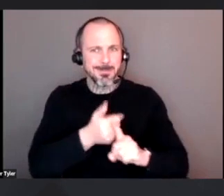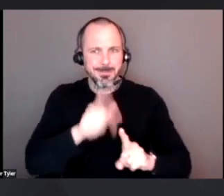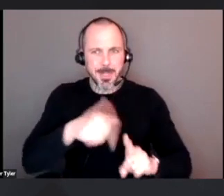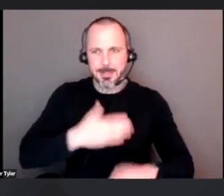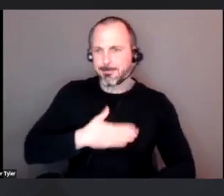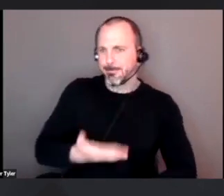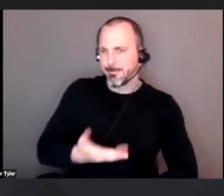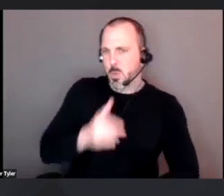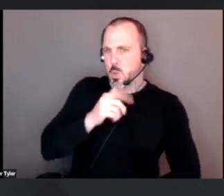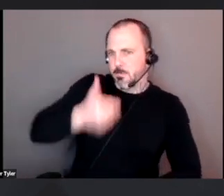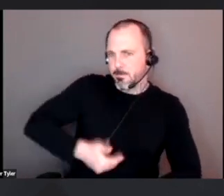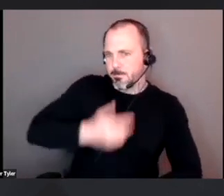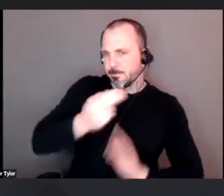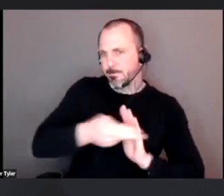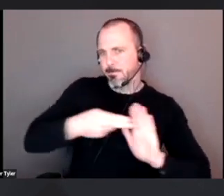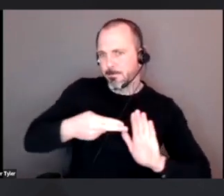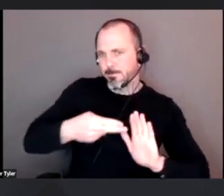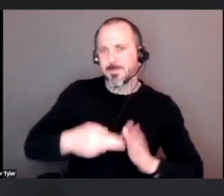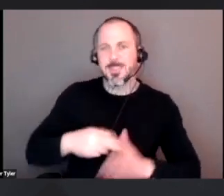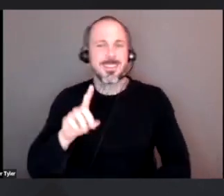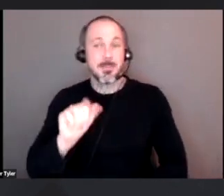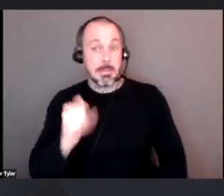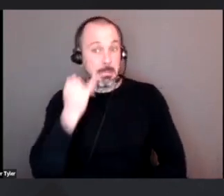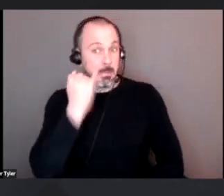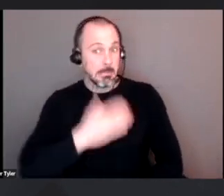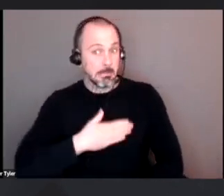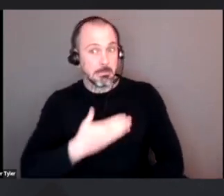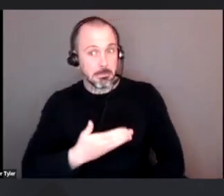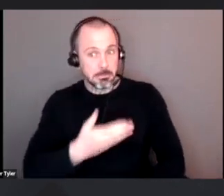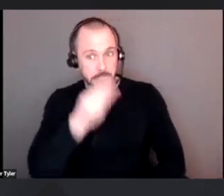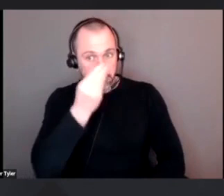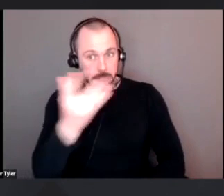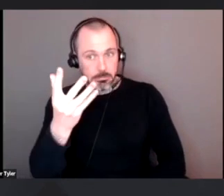they may be invisible disabilities. So it's really hard to gauge that